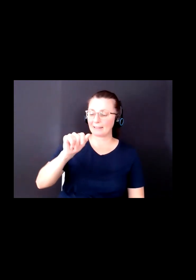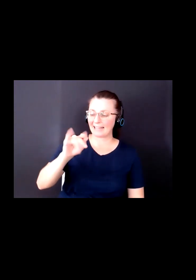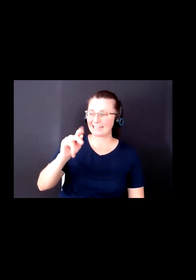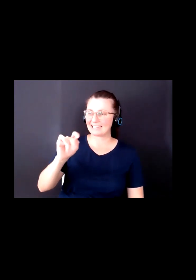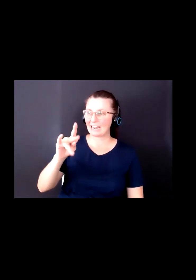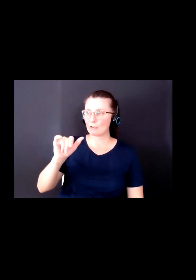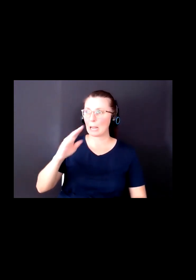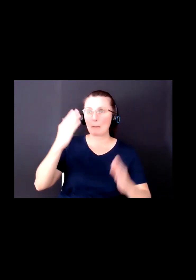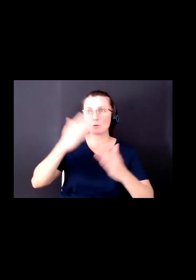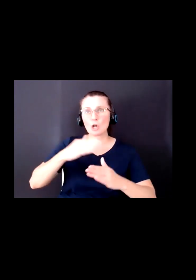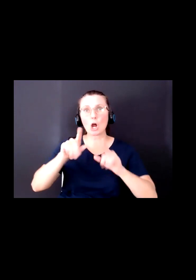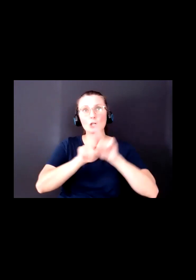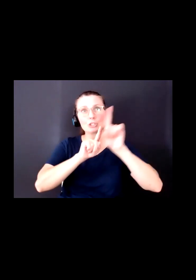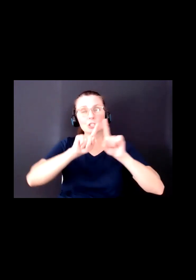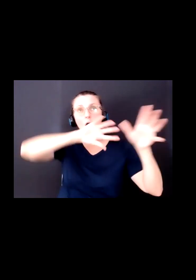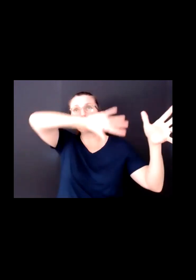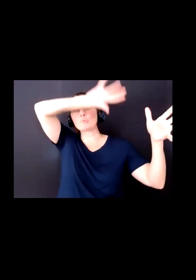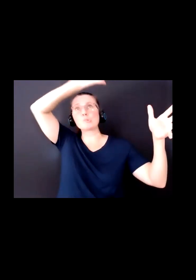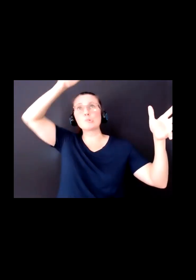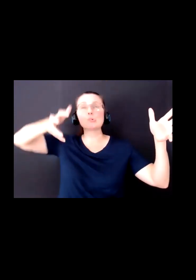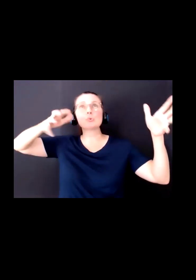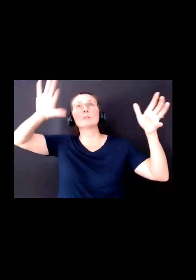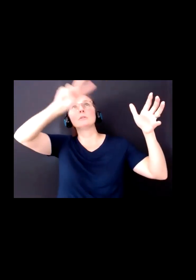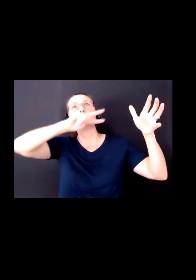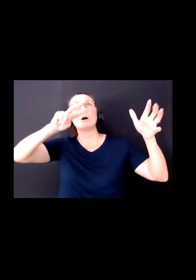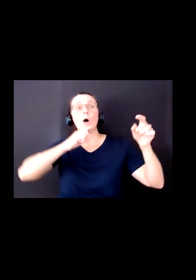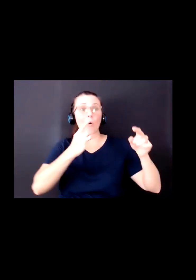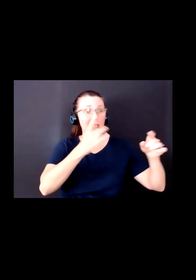see the interpreter. So since it is necessary for it to be dark in